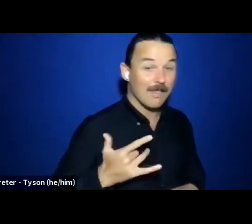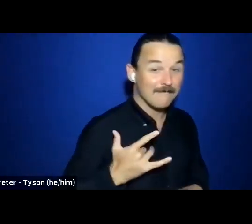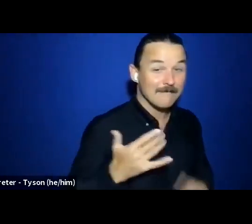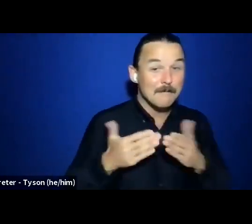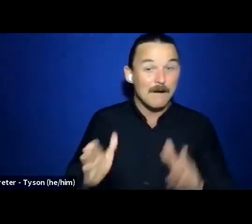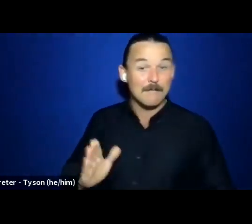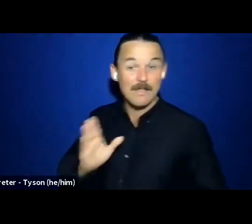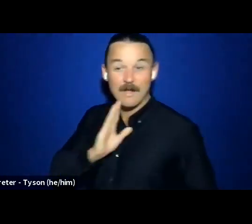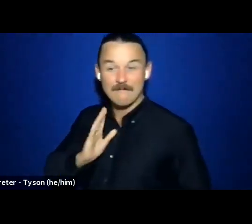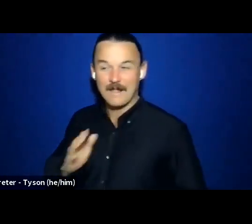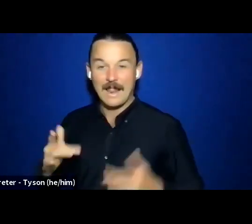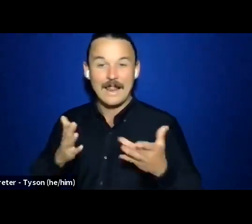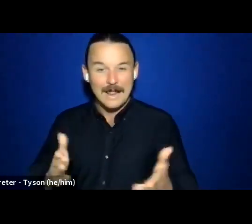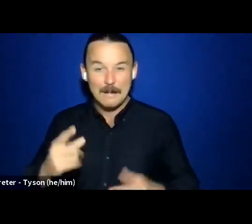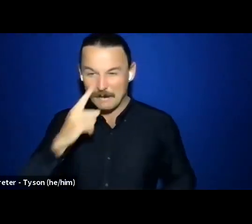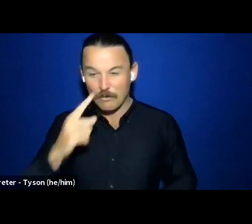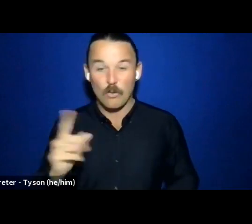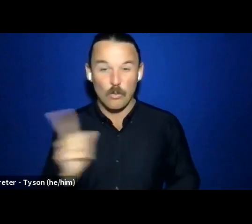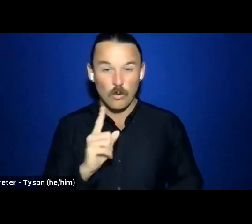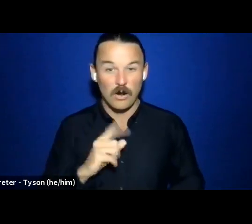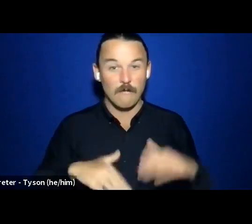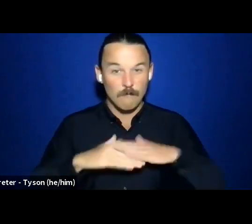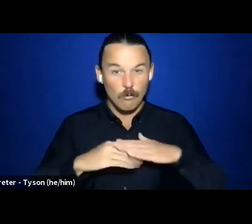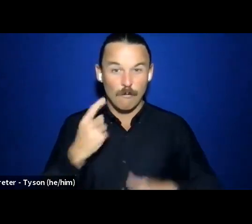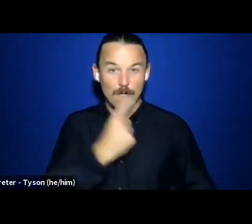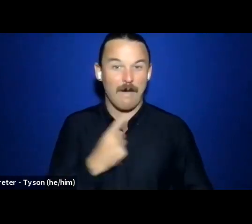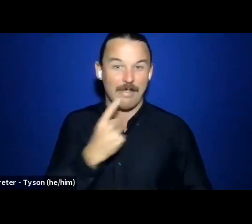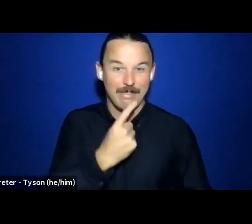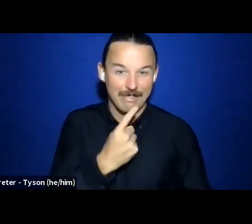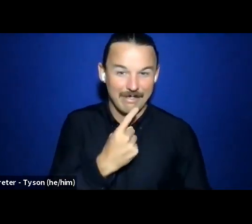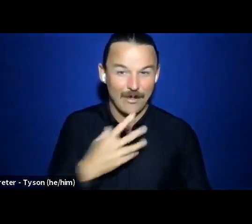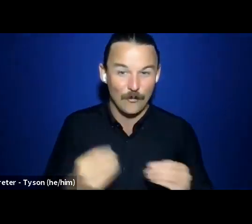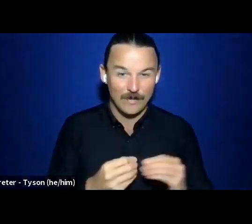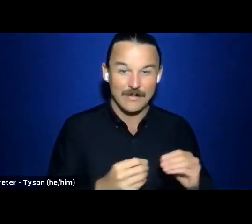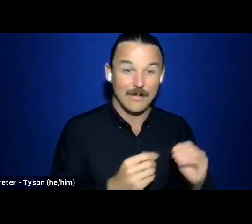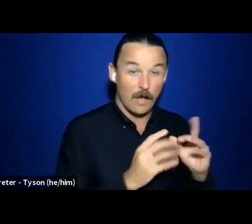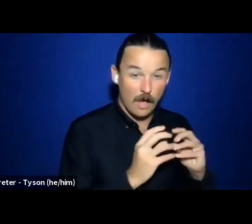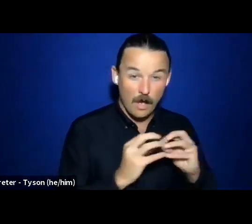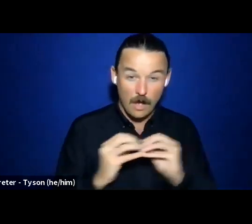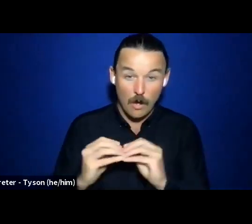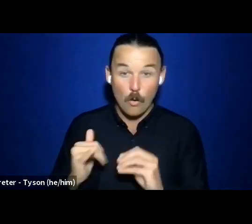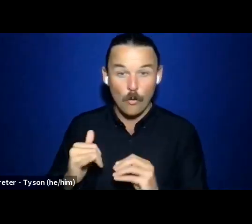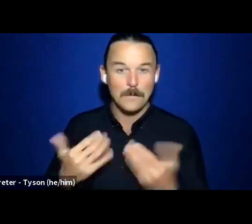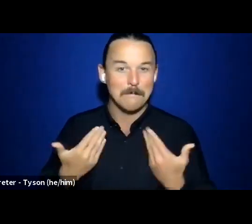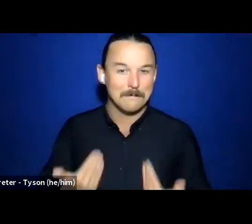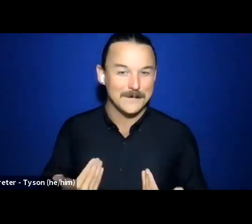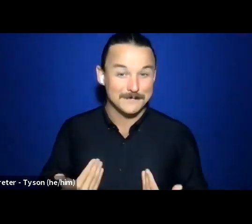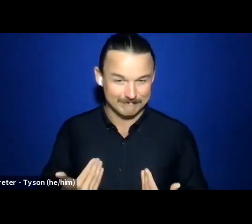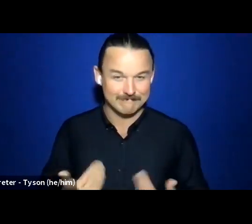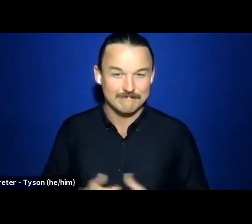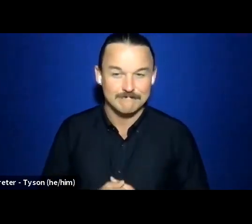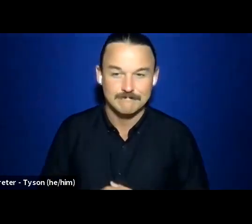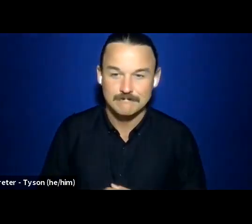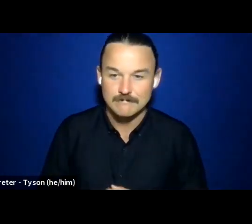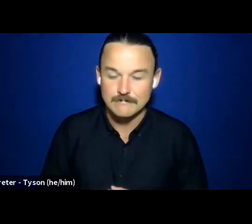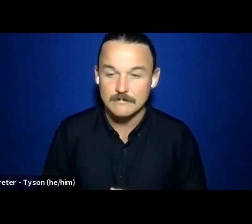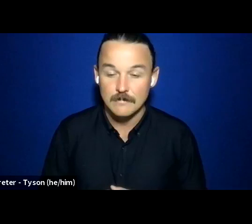privately and publicly privately and publicly, and you should too. And whenever someone tells me. that there are too many silver that there are too many